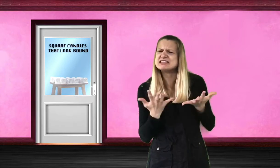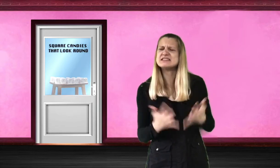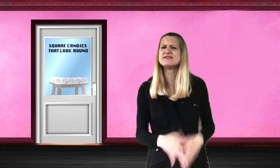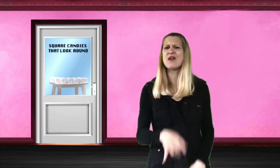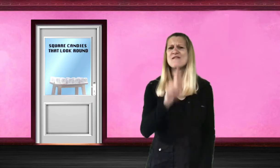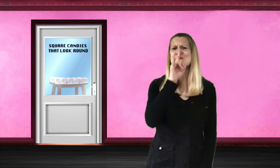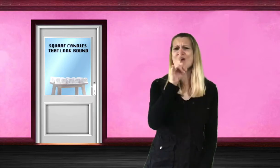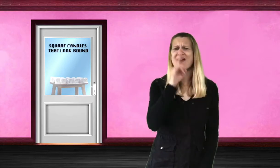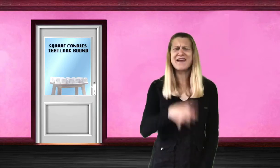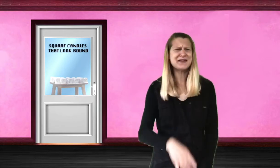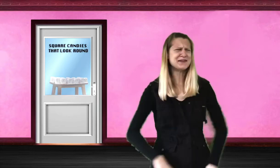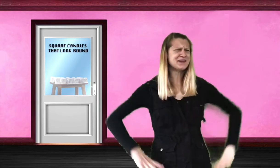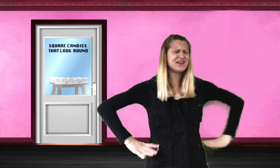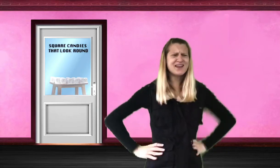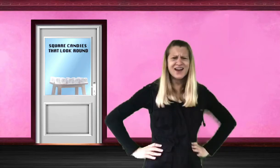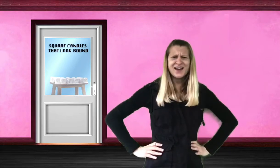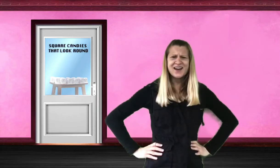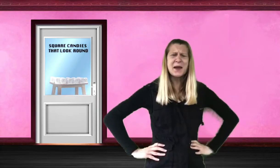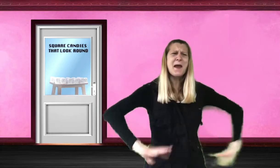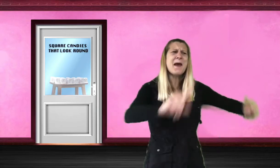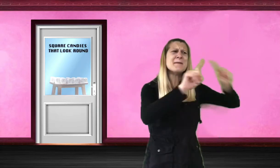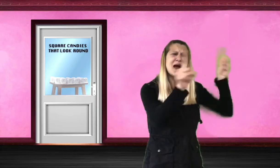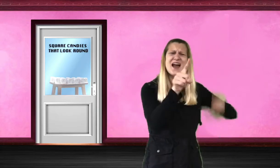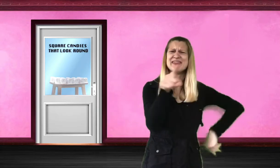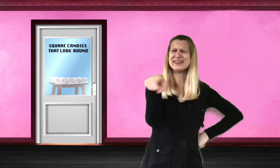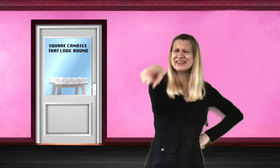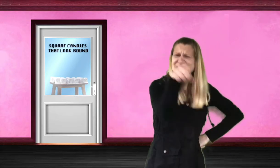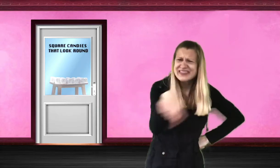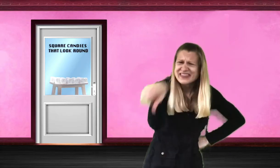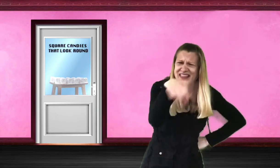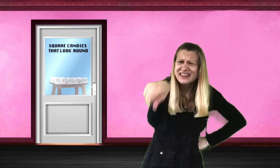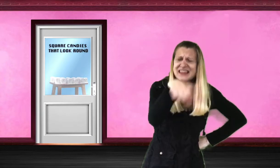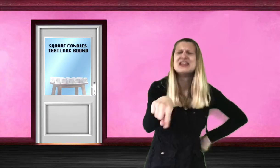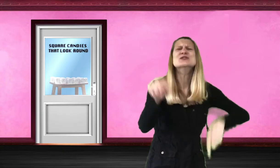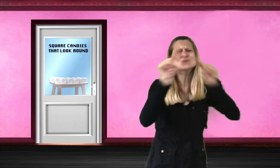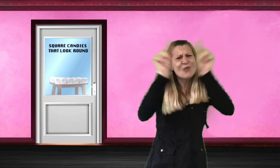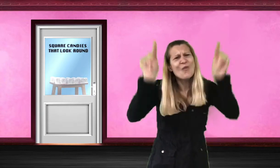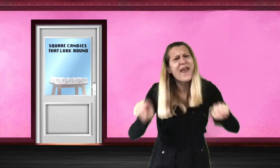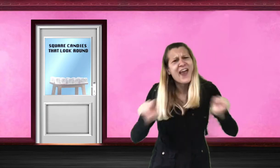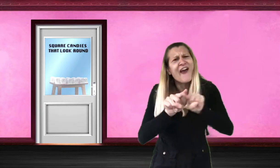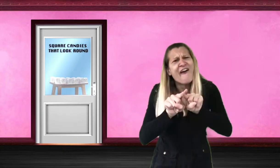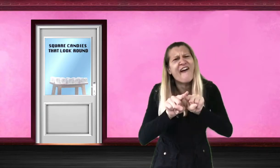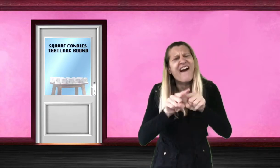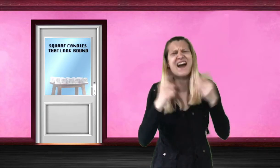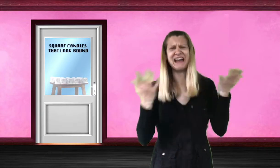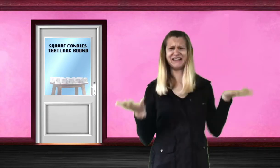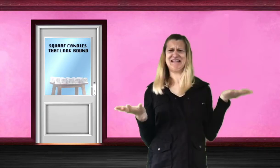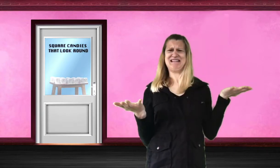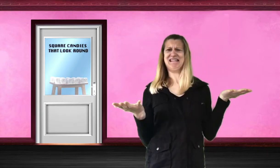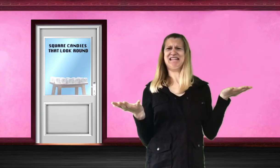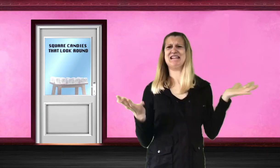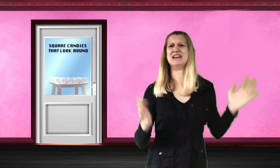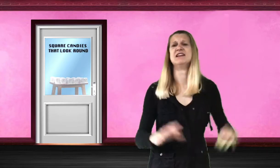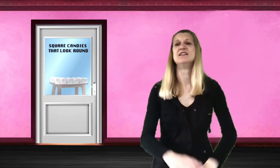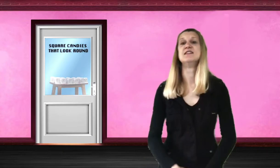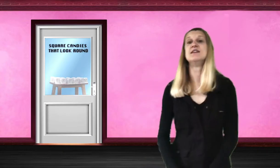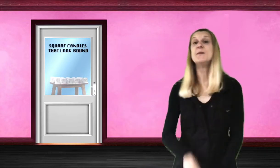"They look square," said Veruca Salt. "They look completely square."